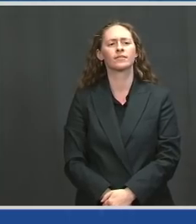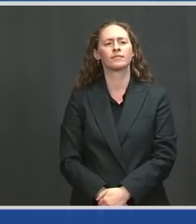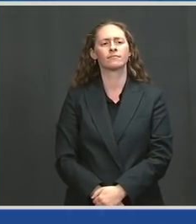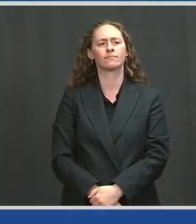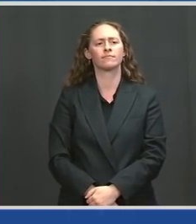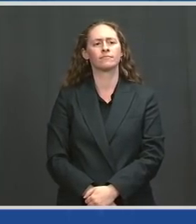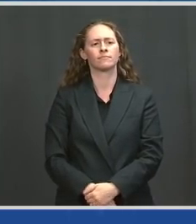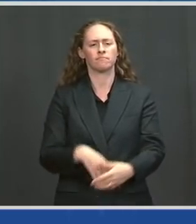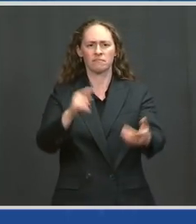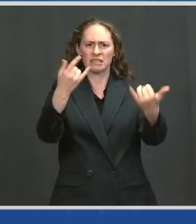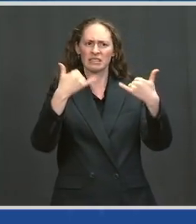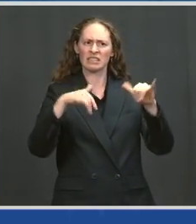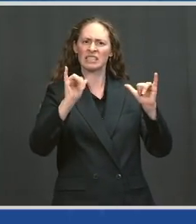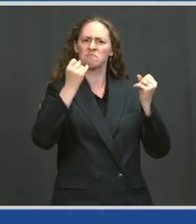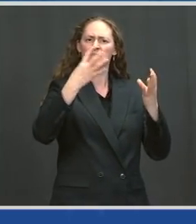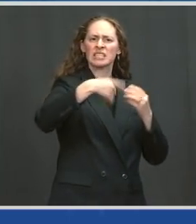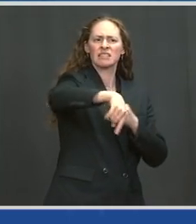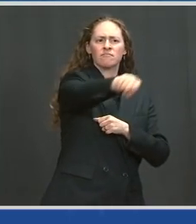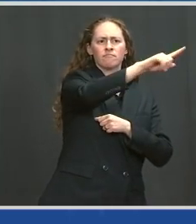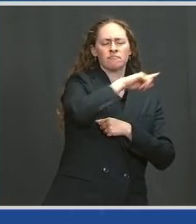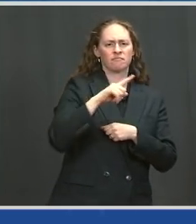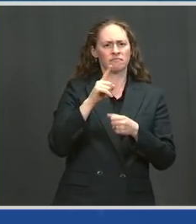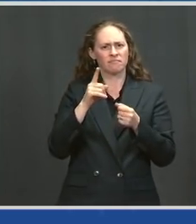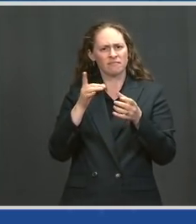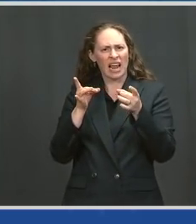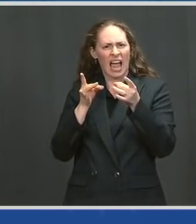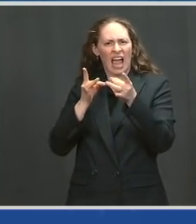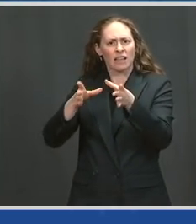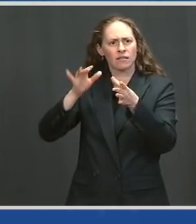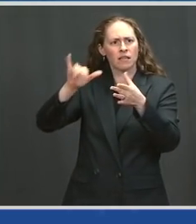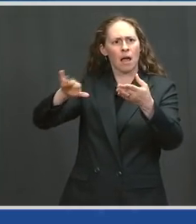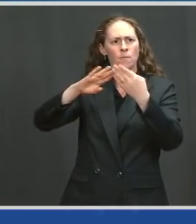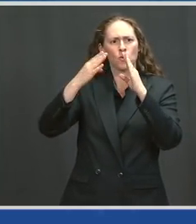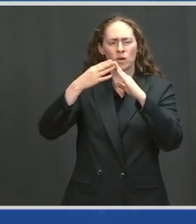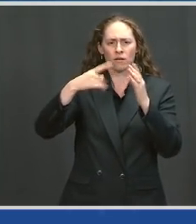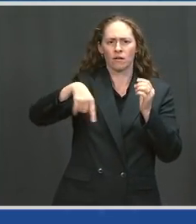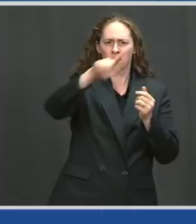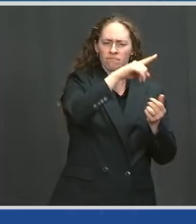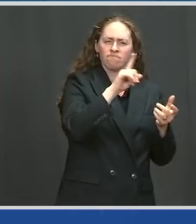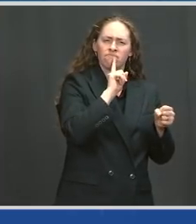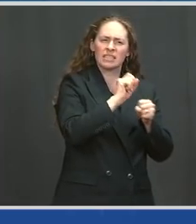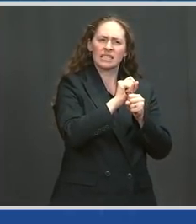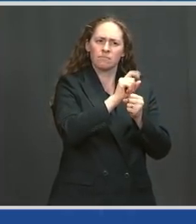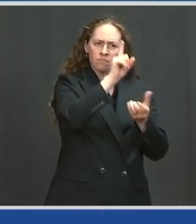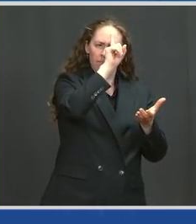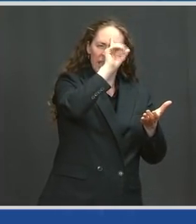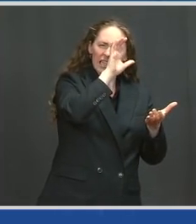and vengeance in the community. Enough people who believe that America does not belong to everyone,